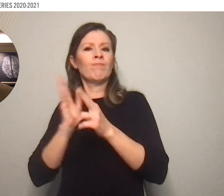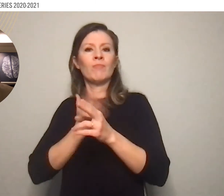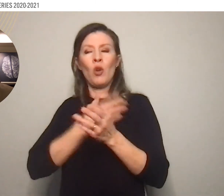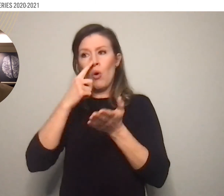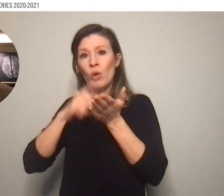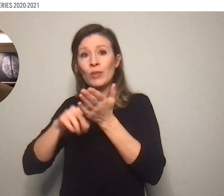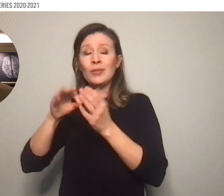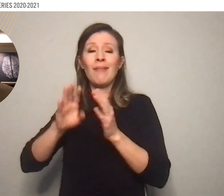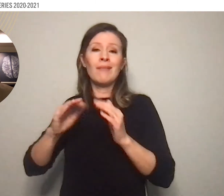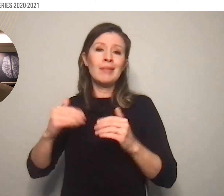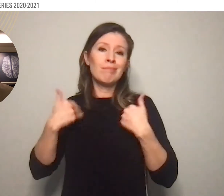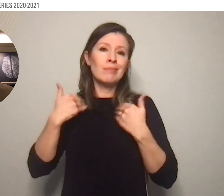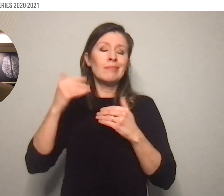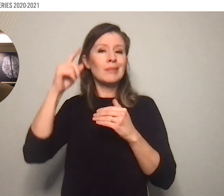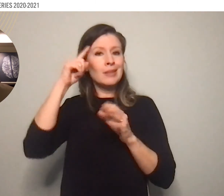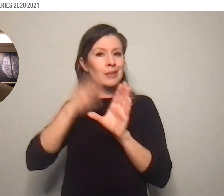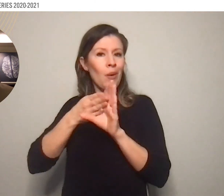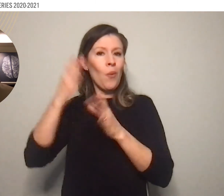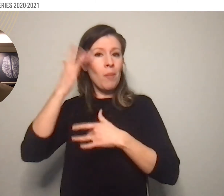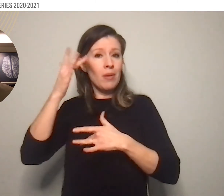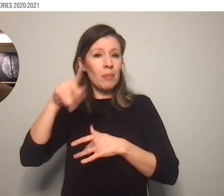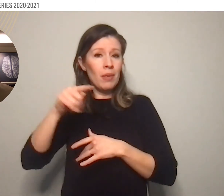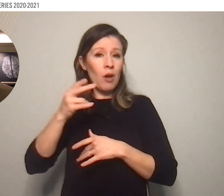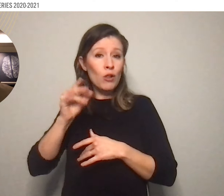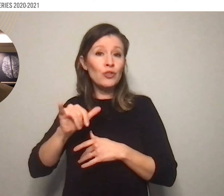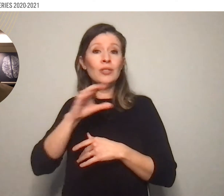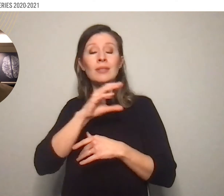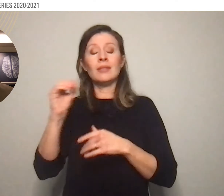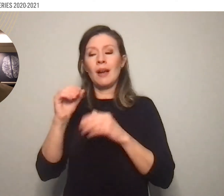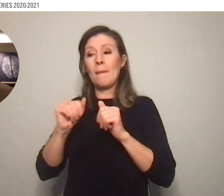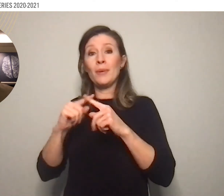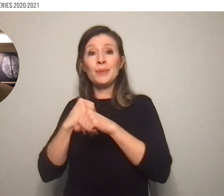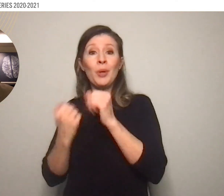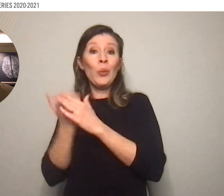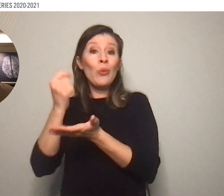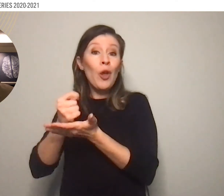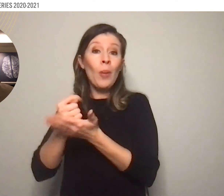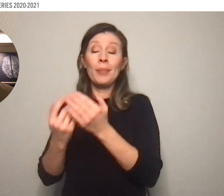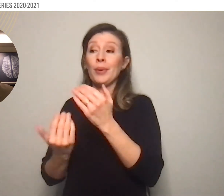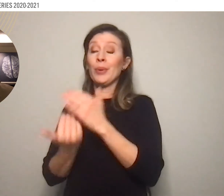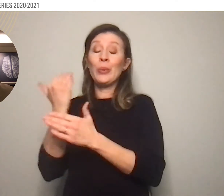of developmental psychopathologies and ability to generate novel therapies and interventions.